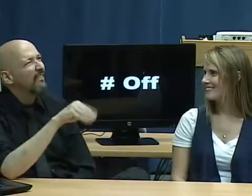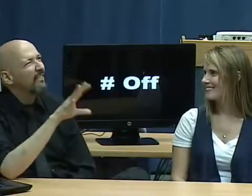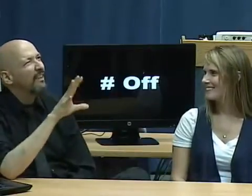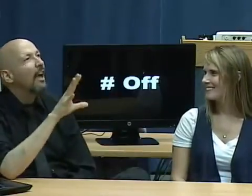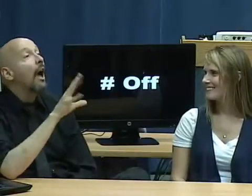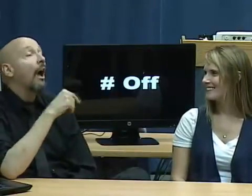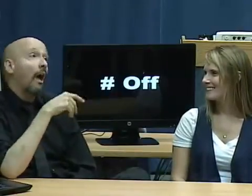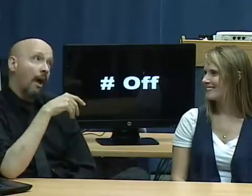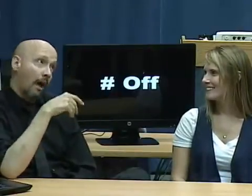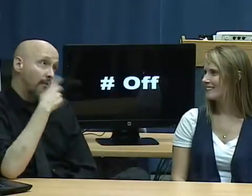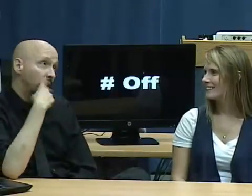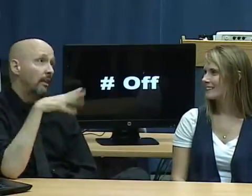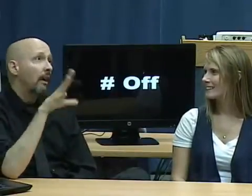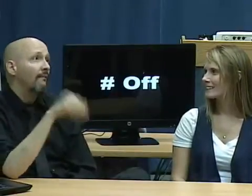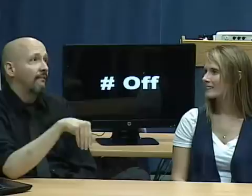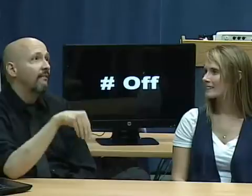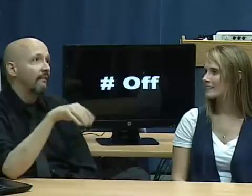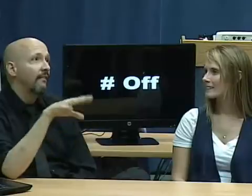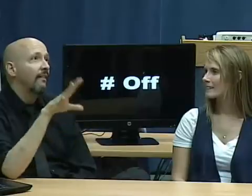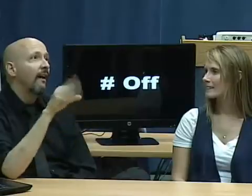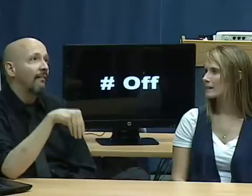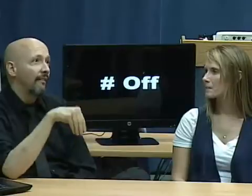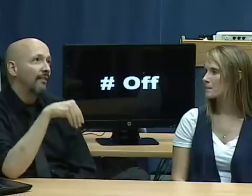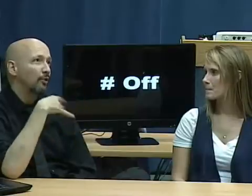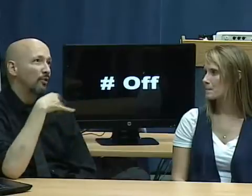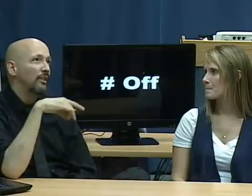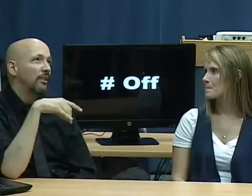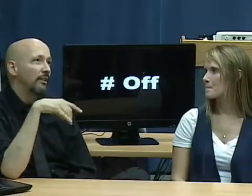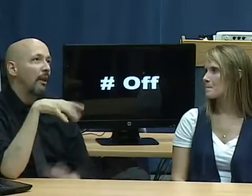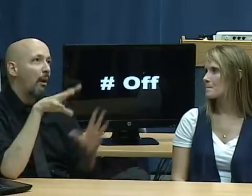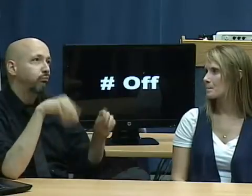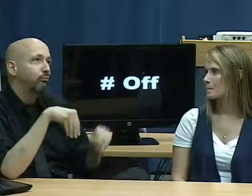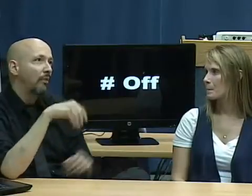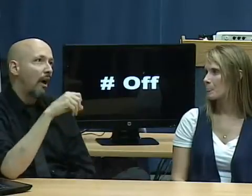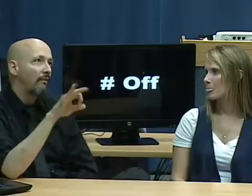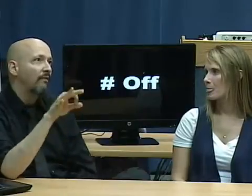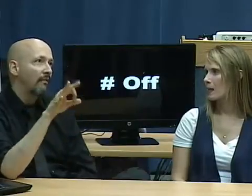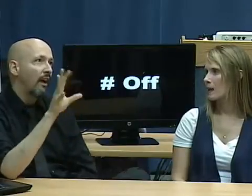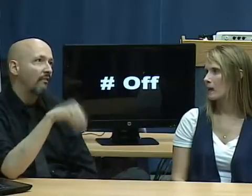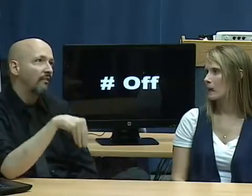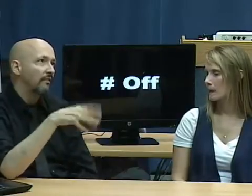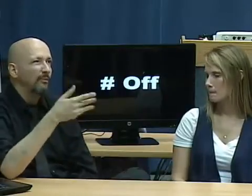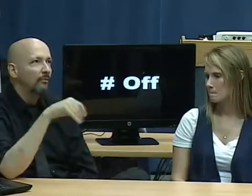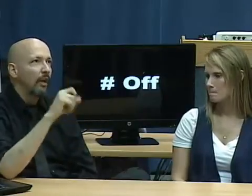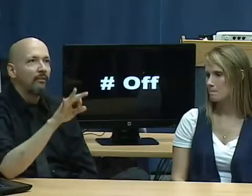Off... off... I have seen it like that. Lights off. #OFF.